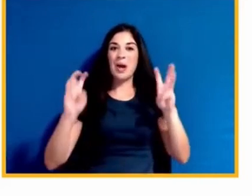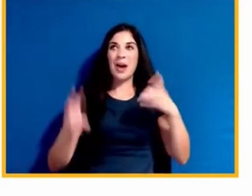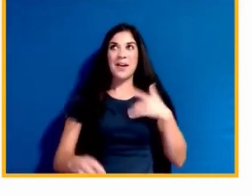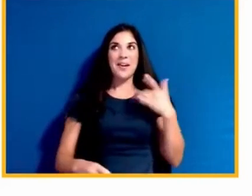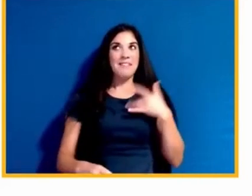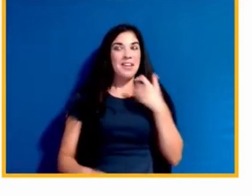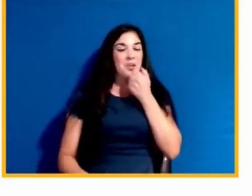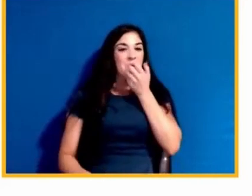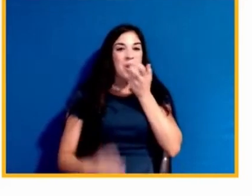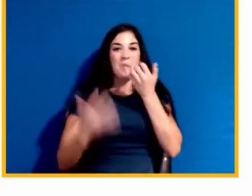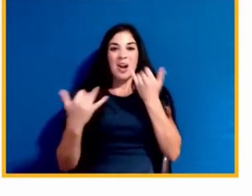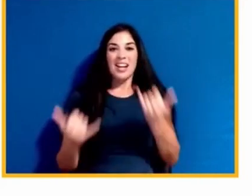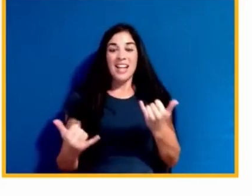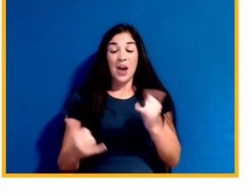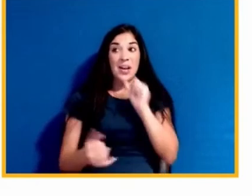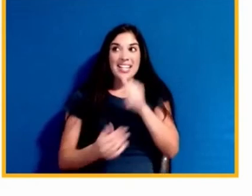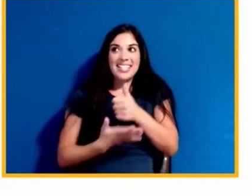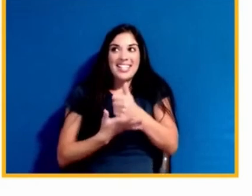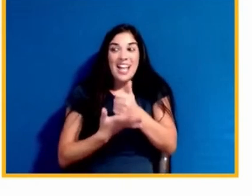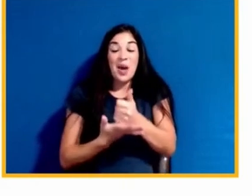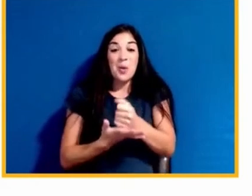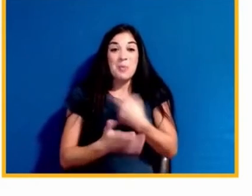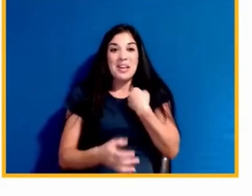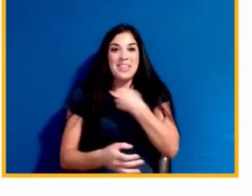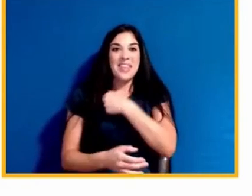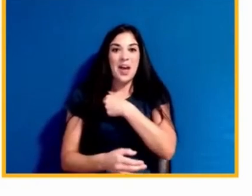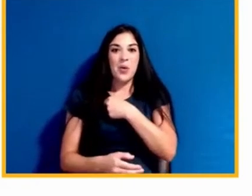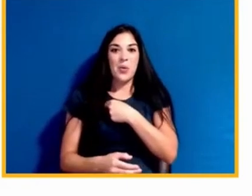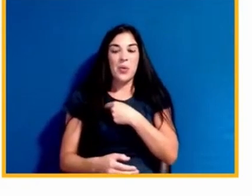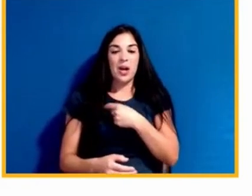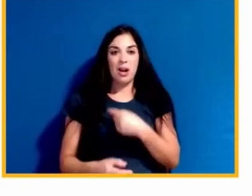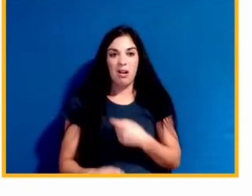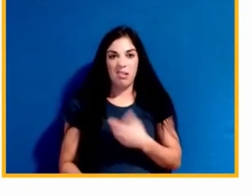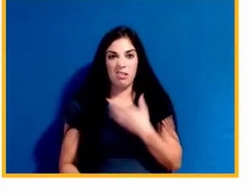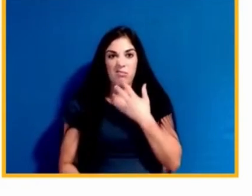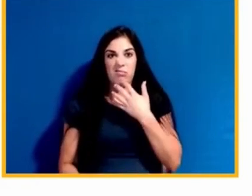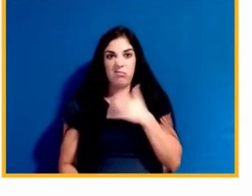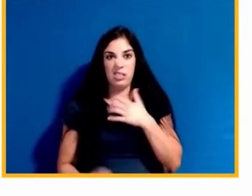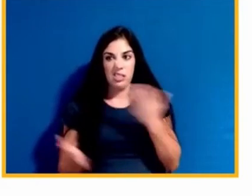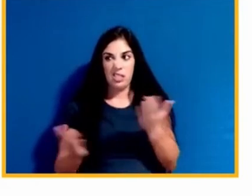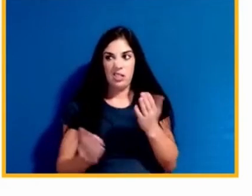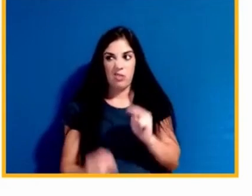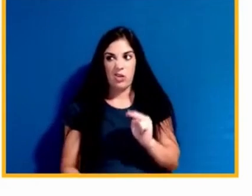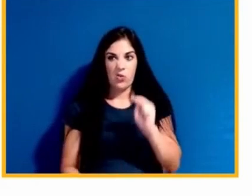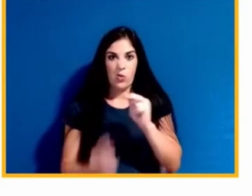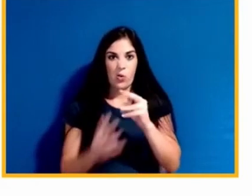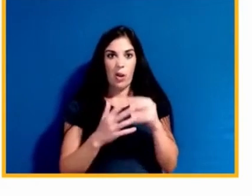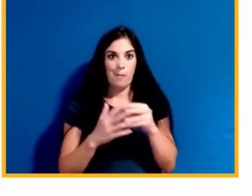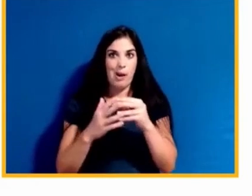toasty right now I mean it doesn't help that you know, we're basically baking here in North America in most parts but,